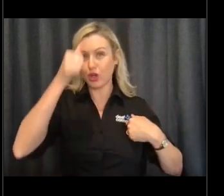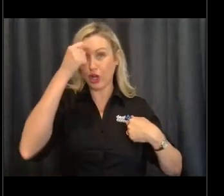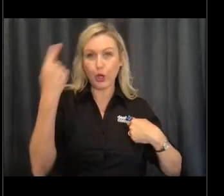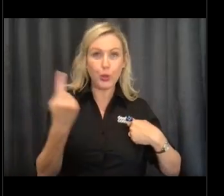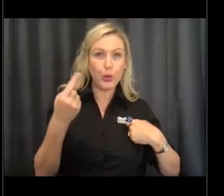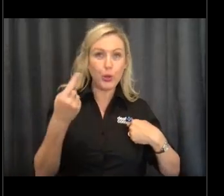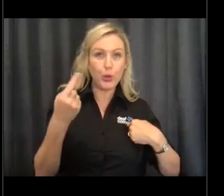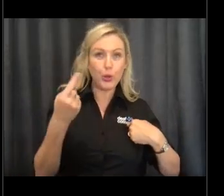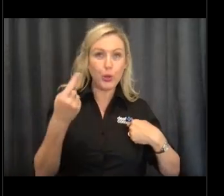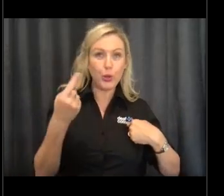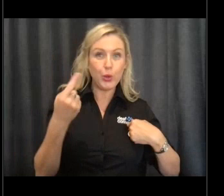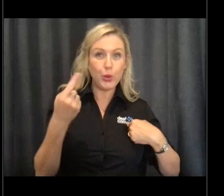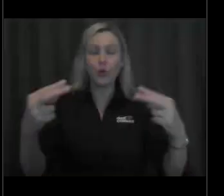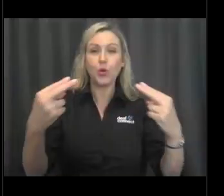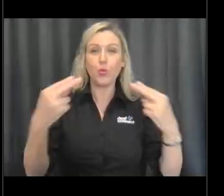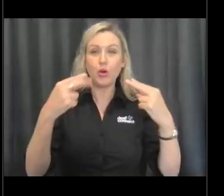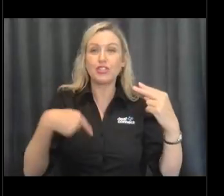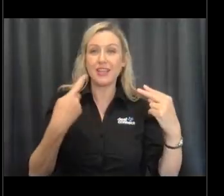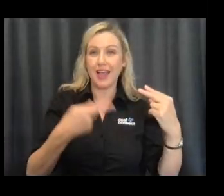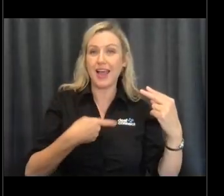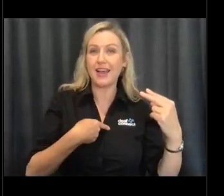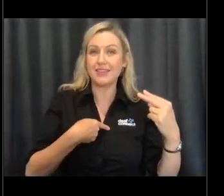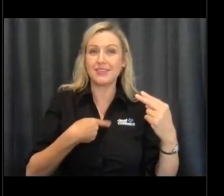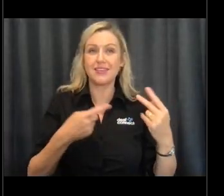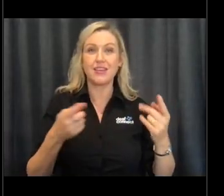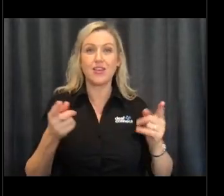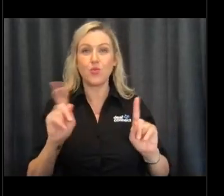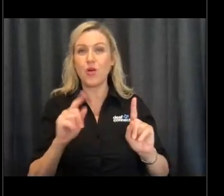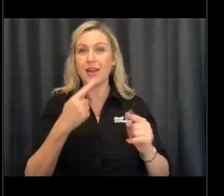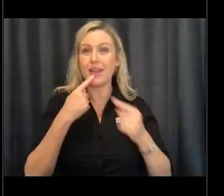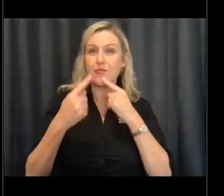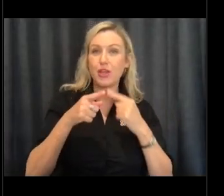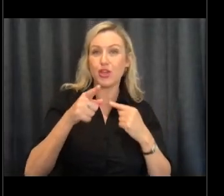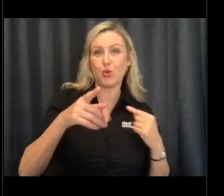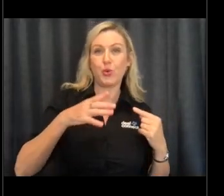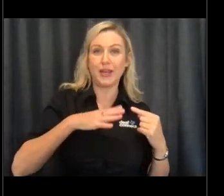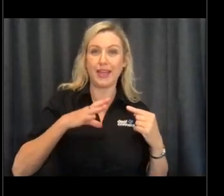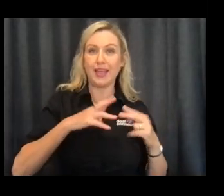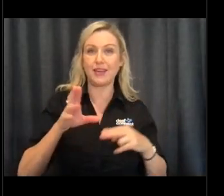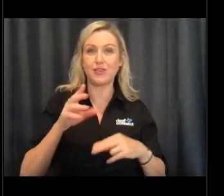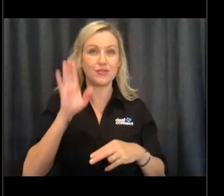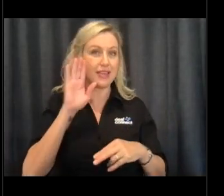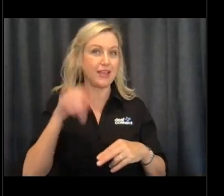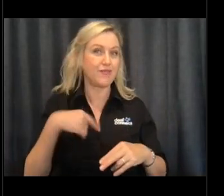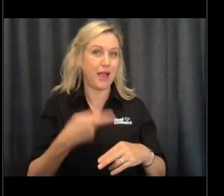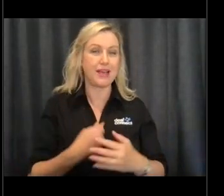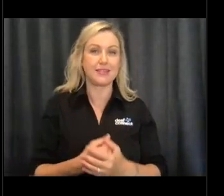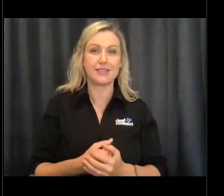what type of support and information you might need today. We're just wondering what your role is.